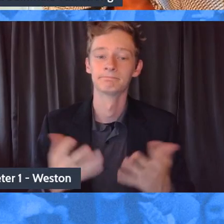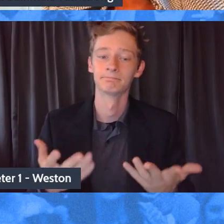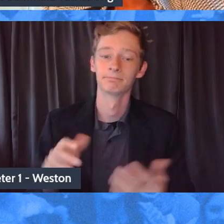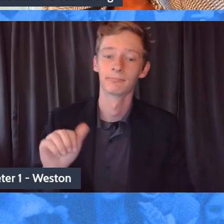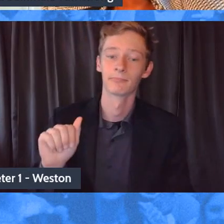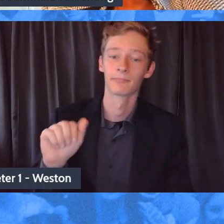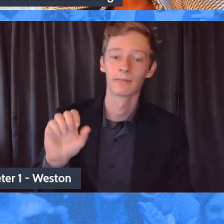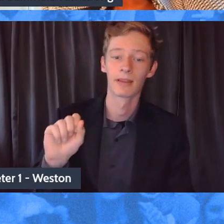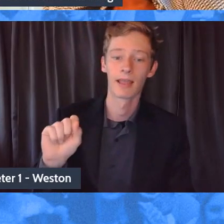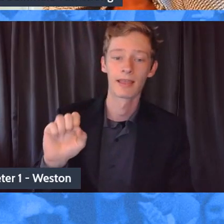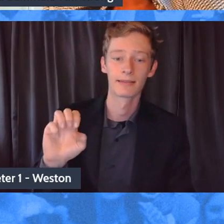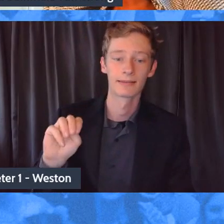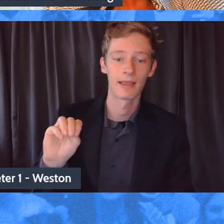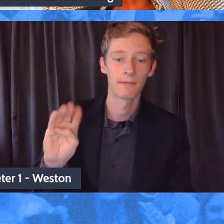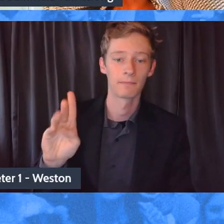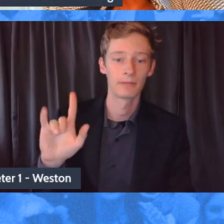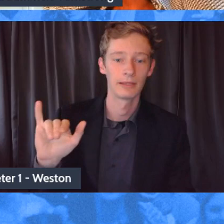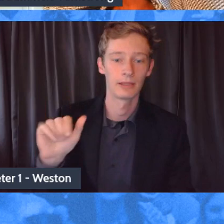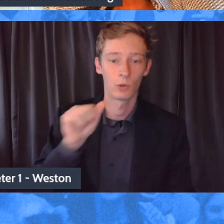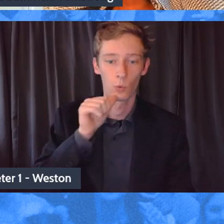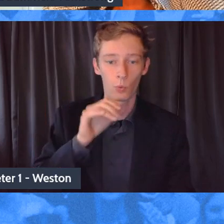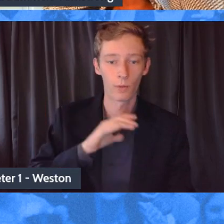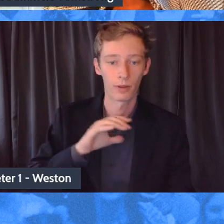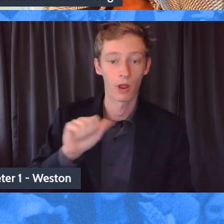we'd love to hear more about what's happening in Nevada.